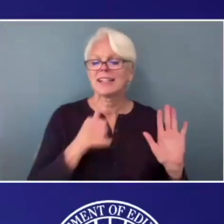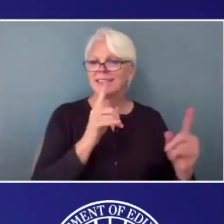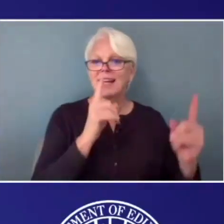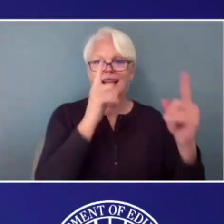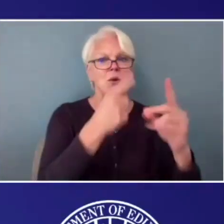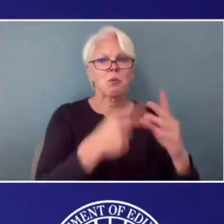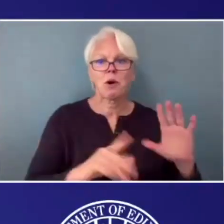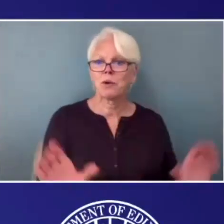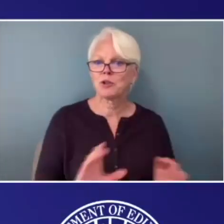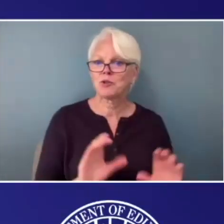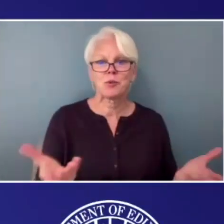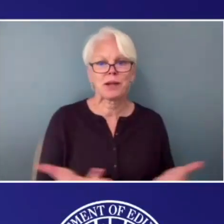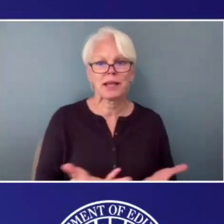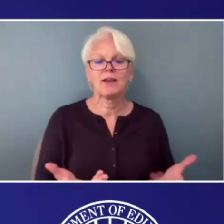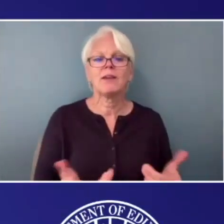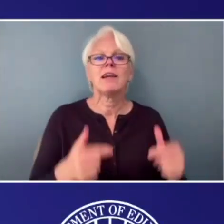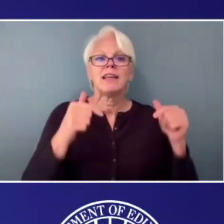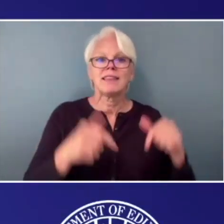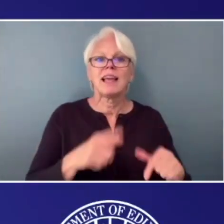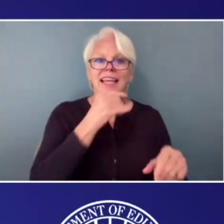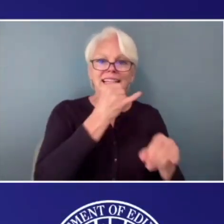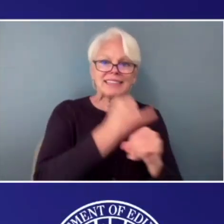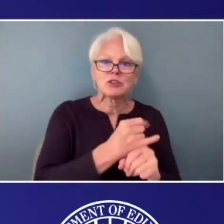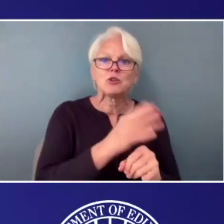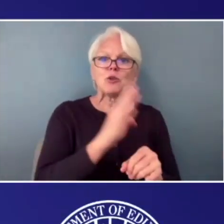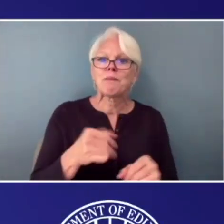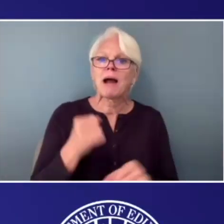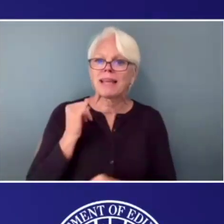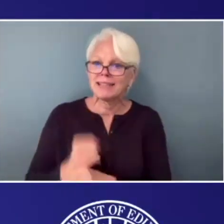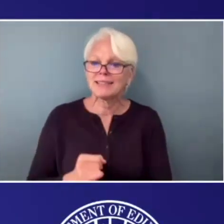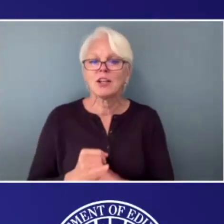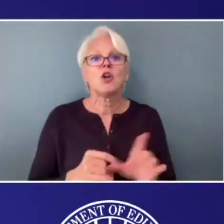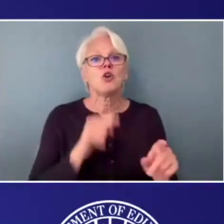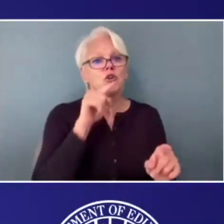This is an institution by institution, your responsibility.